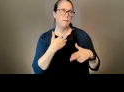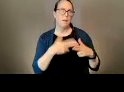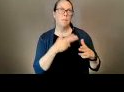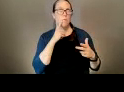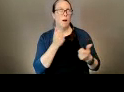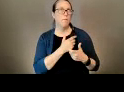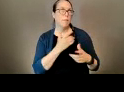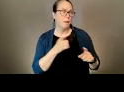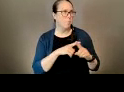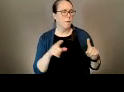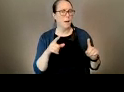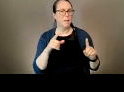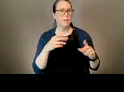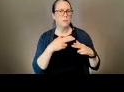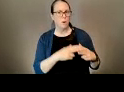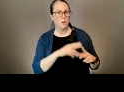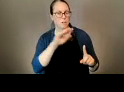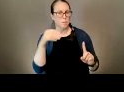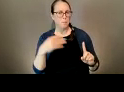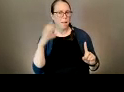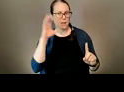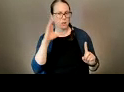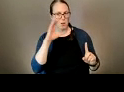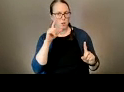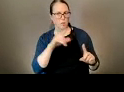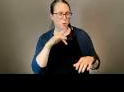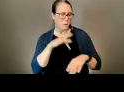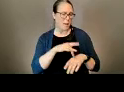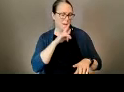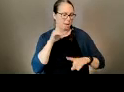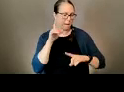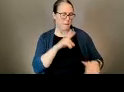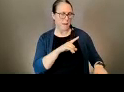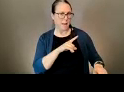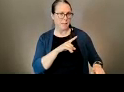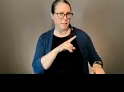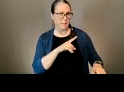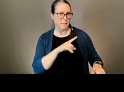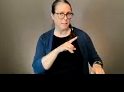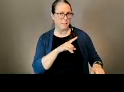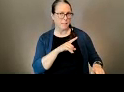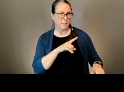but I think it's called Spotlight search. When you hit your command- Command + space. Button down and then you hit the space,